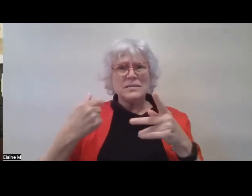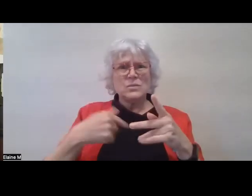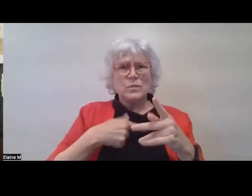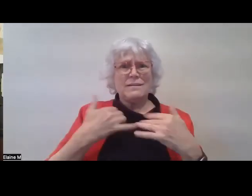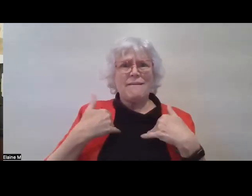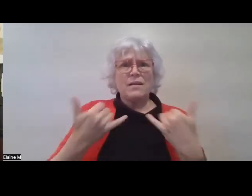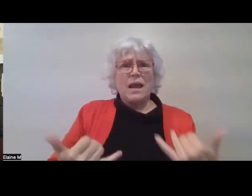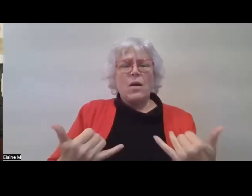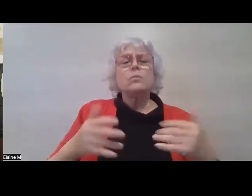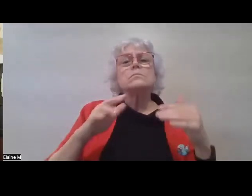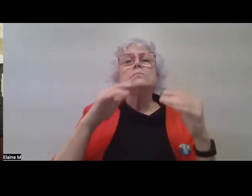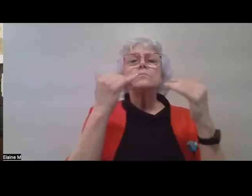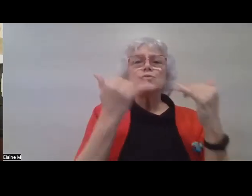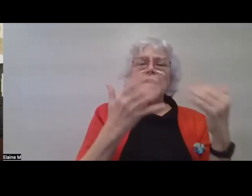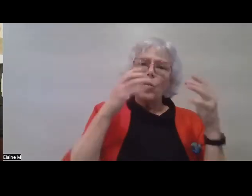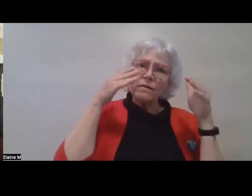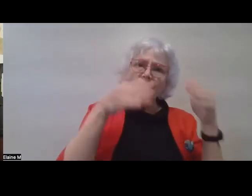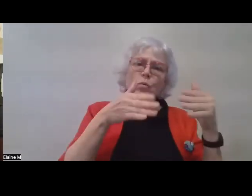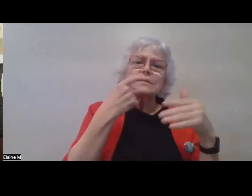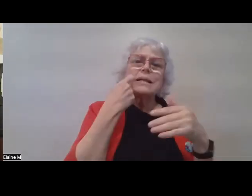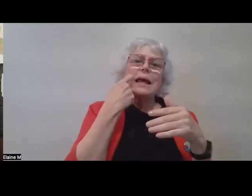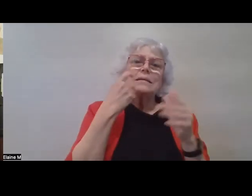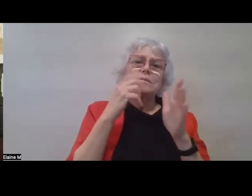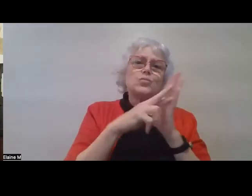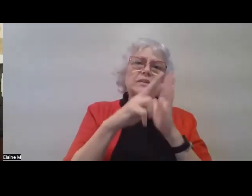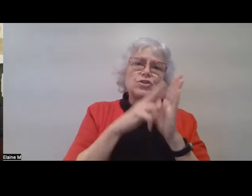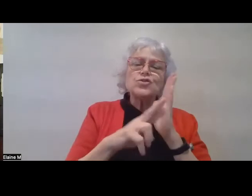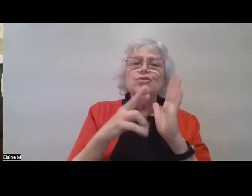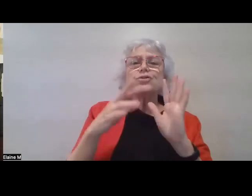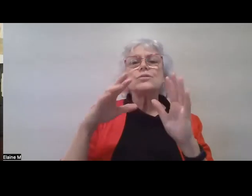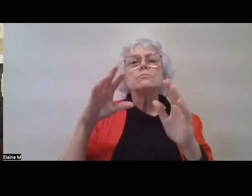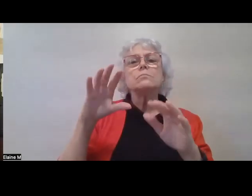focus on some of my latest research, looking at the intersections of climate indigenous 80